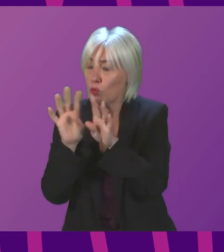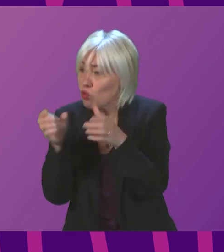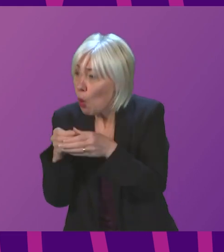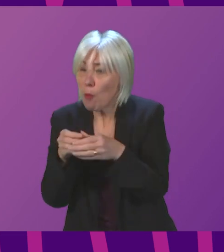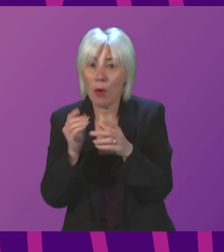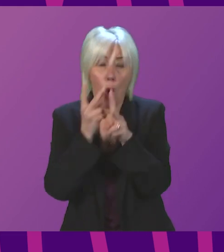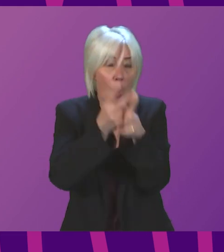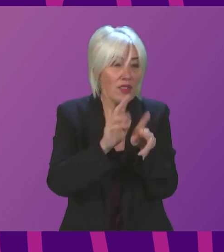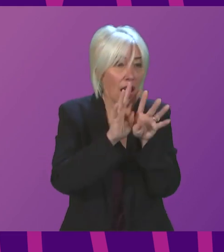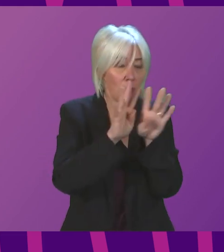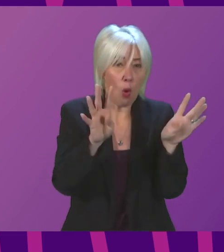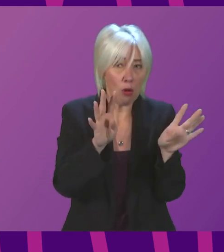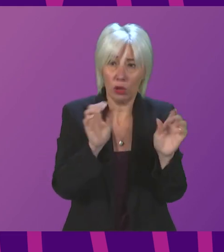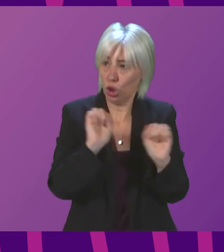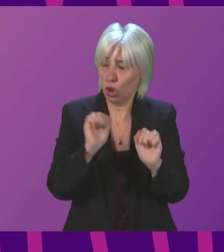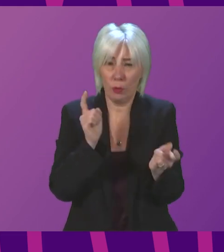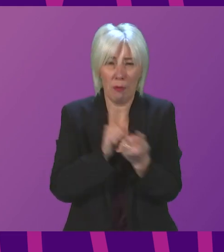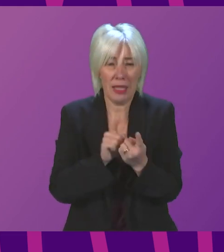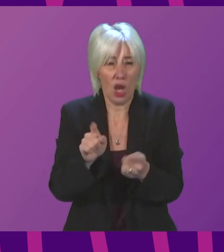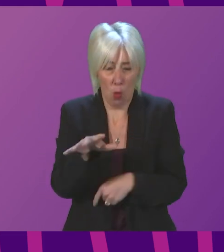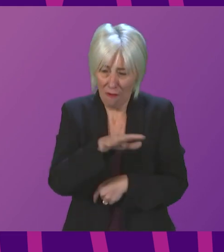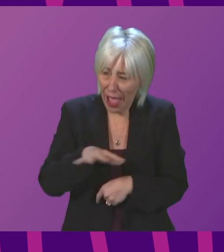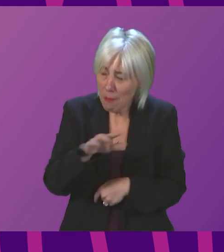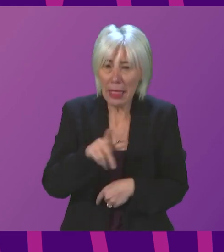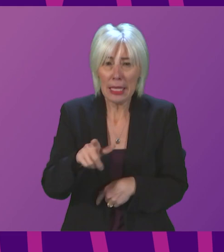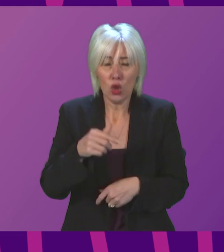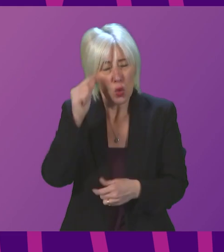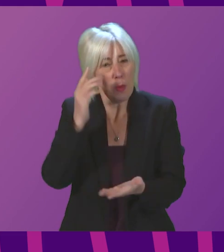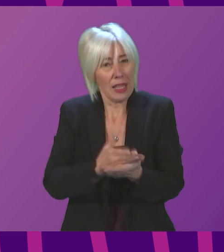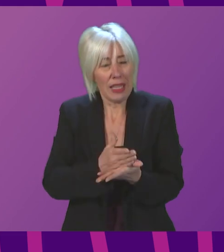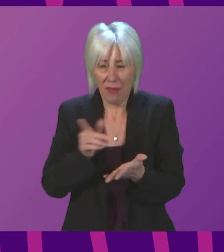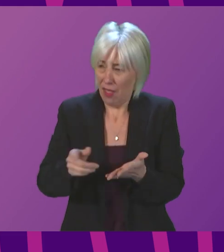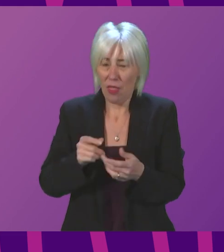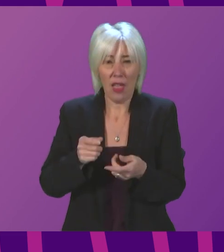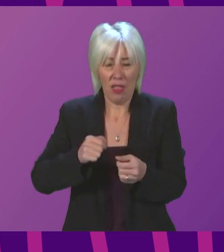Minister wants families and staff to believe that the Government has a grip on the crisis.